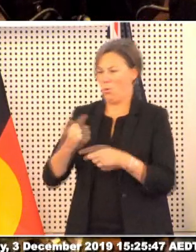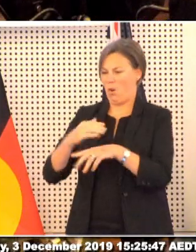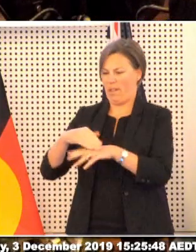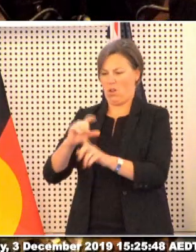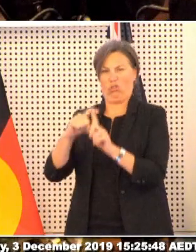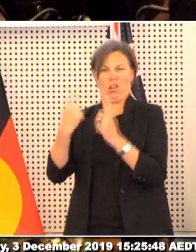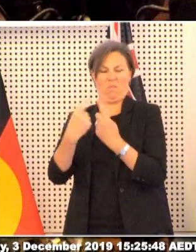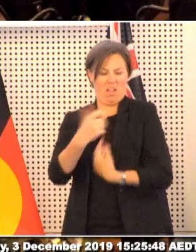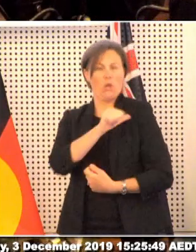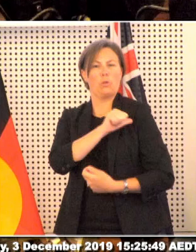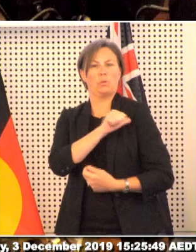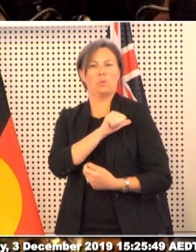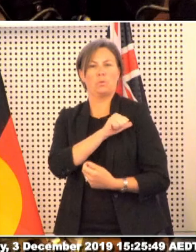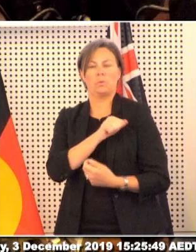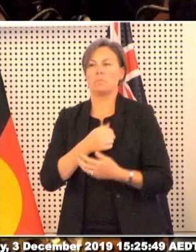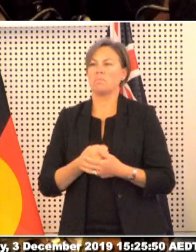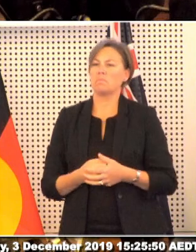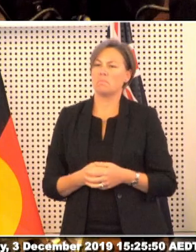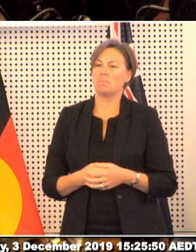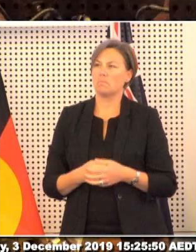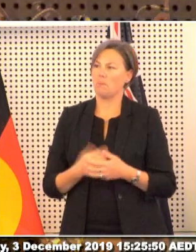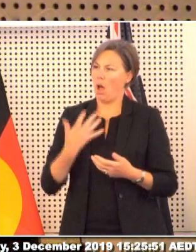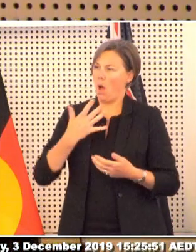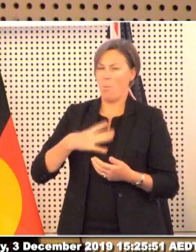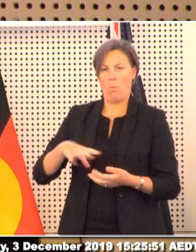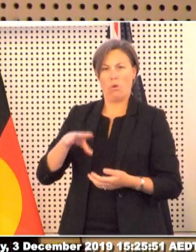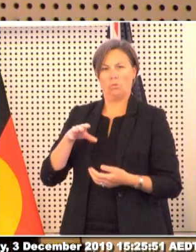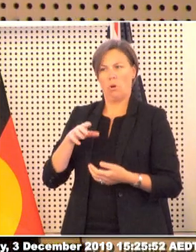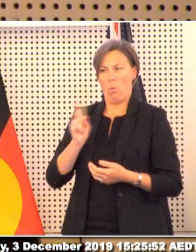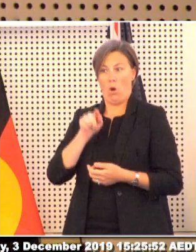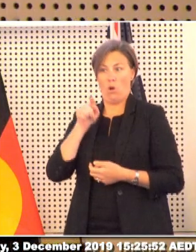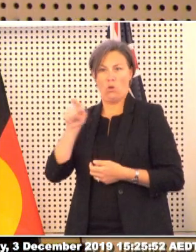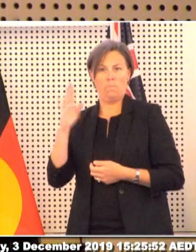How would you describe, just very broadly in your observation, what is the culture